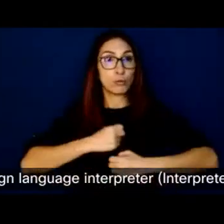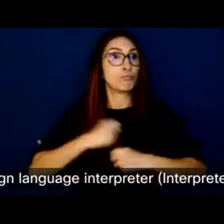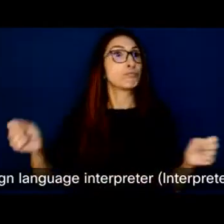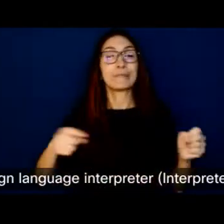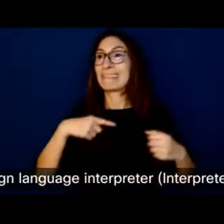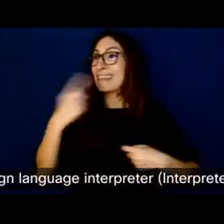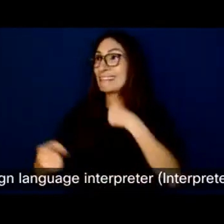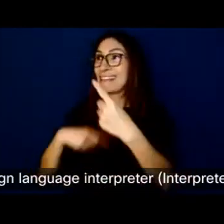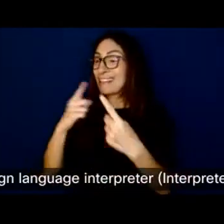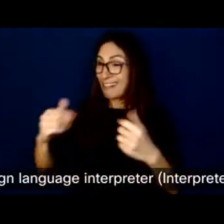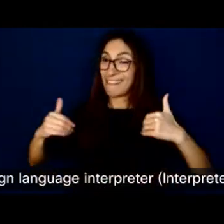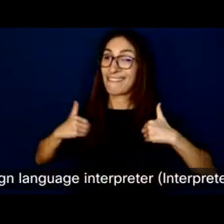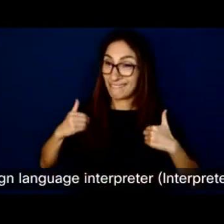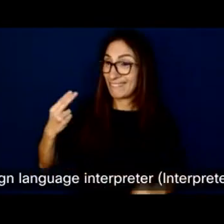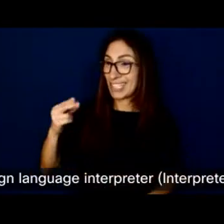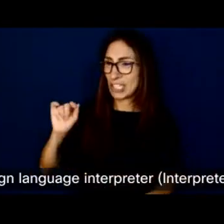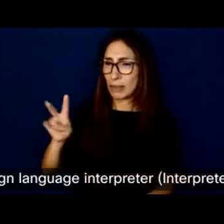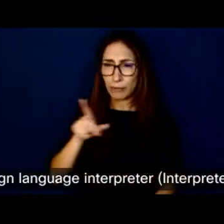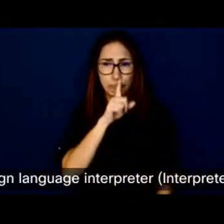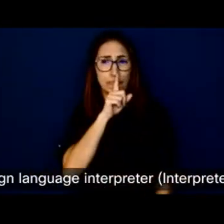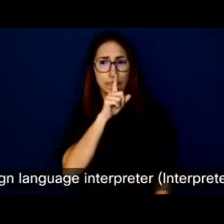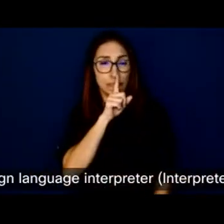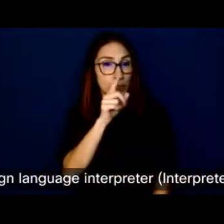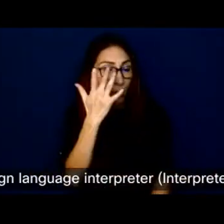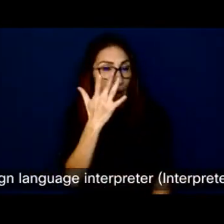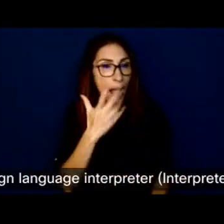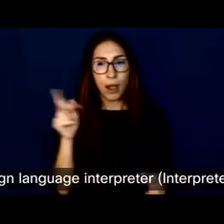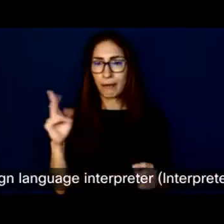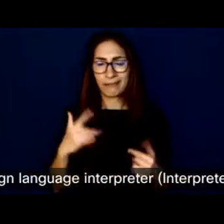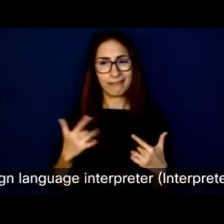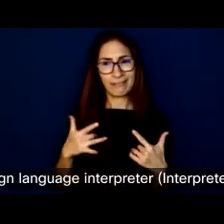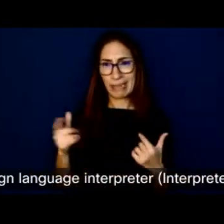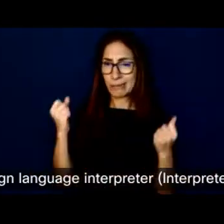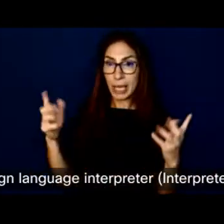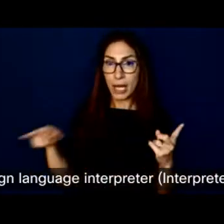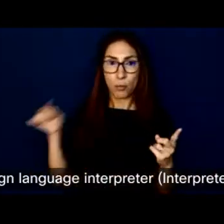in for services that, your front desk is cognizant and